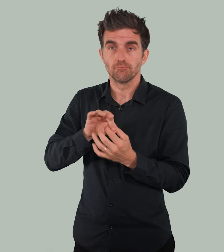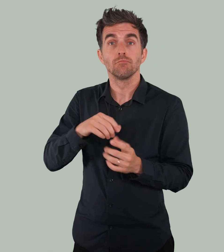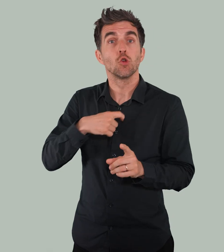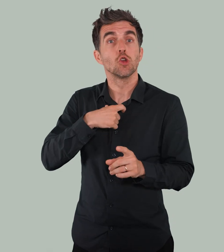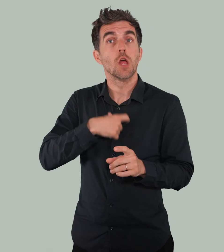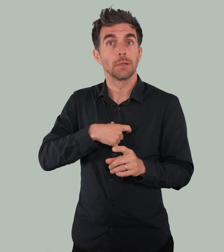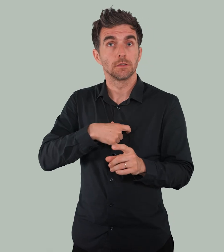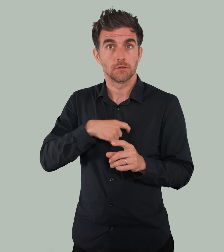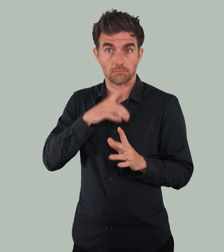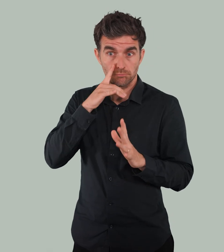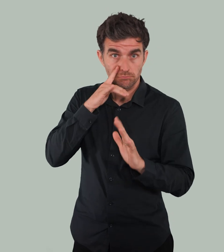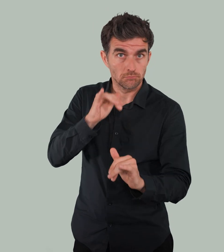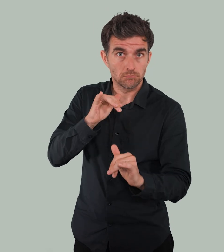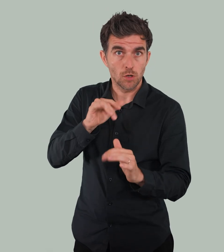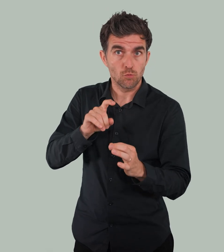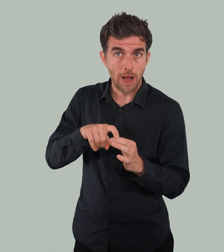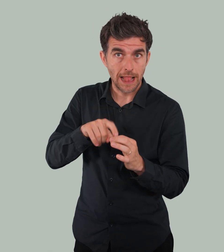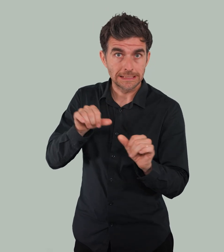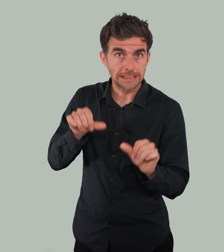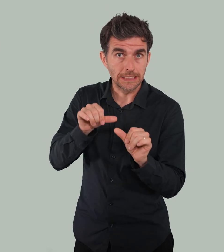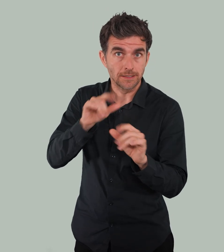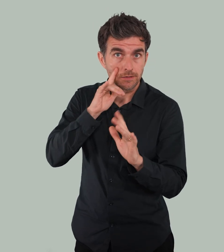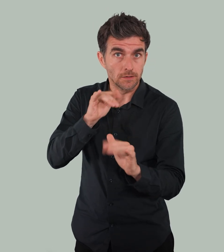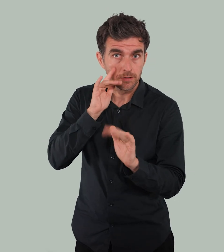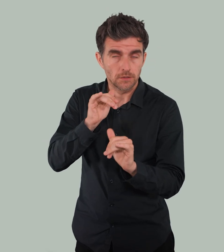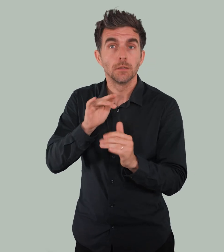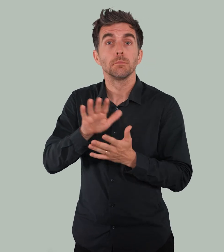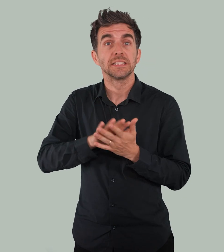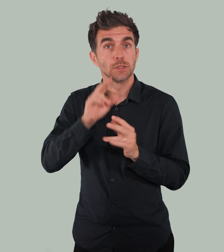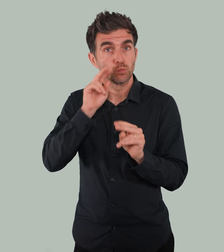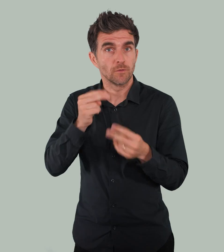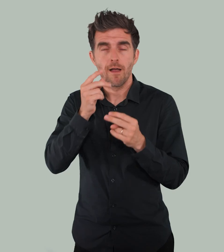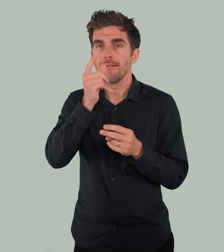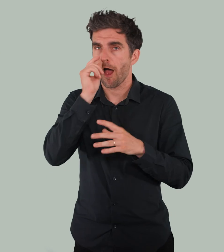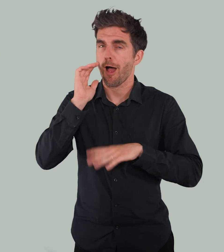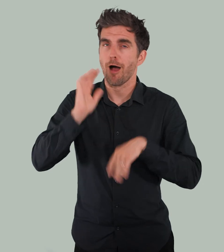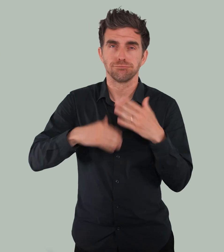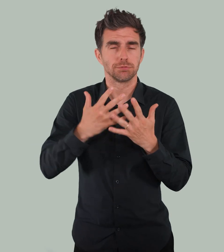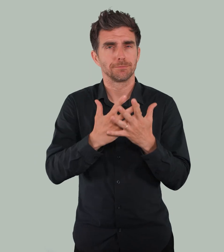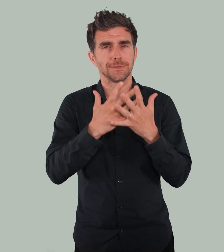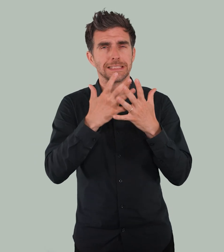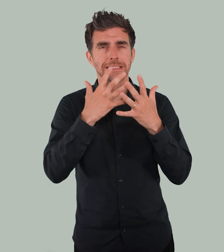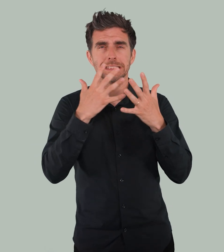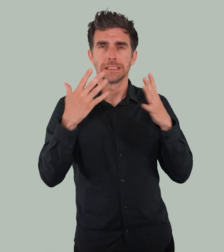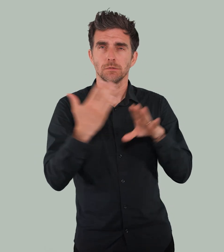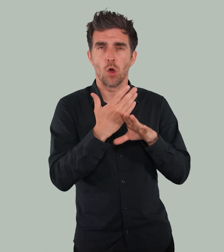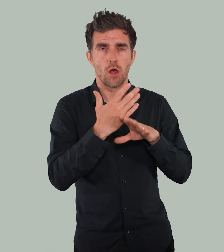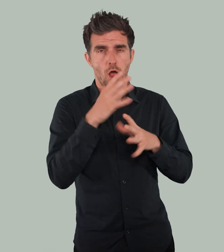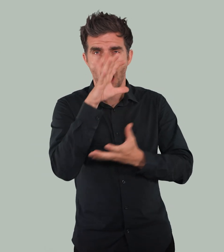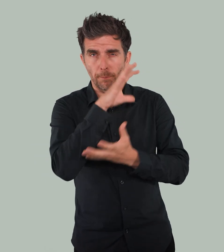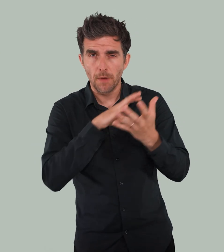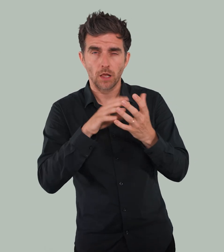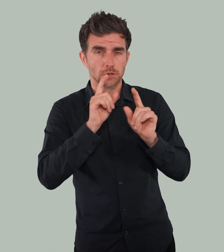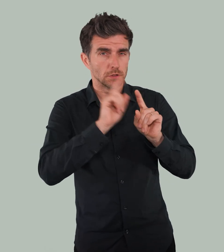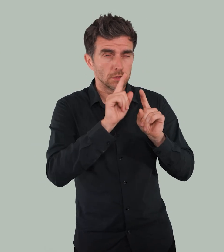human quality assurance, enabled the Review to process a large and complex number of